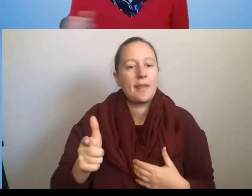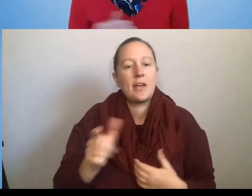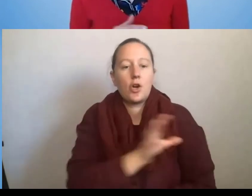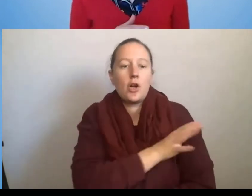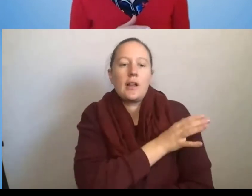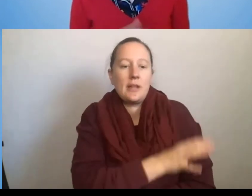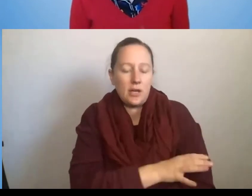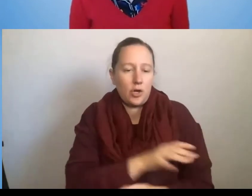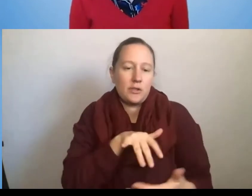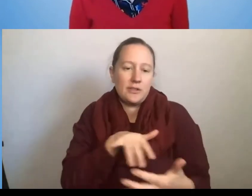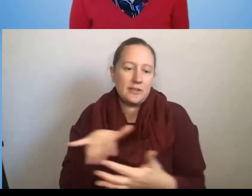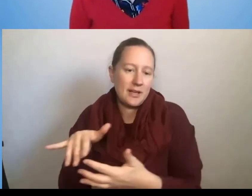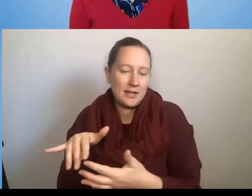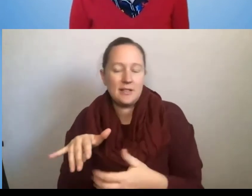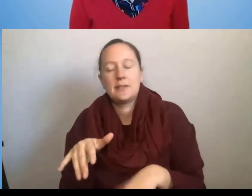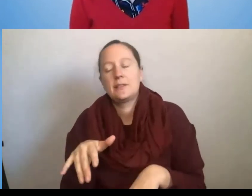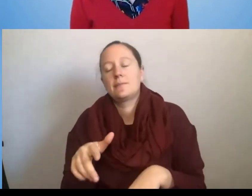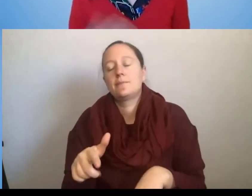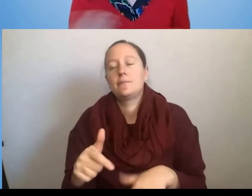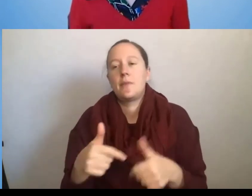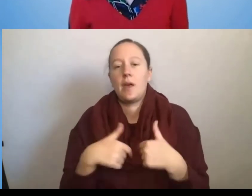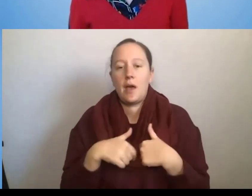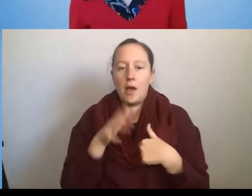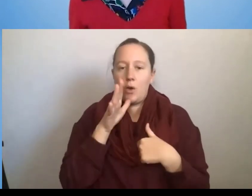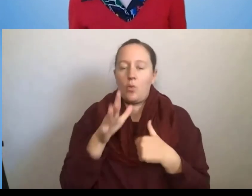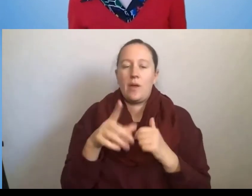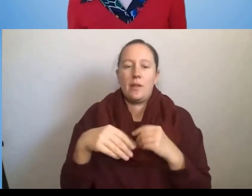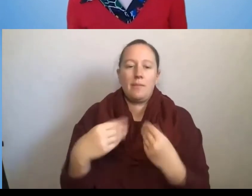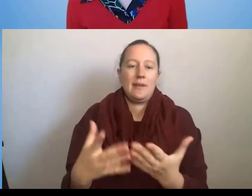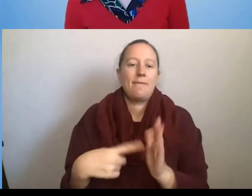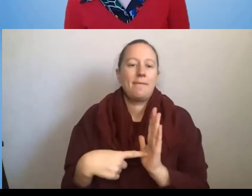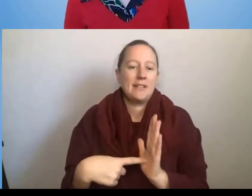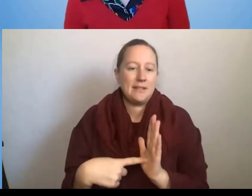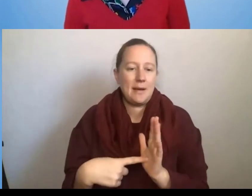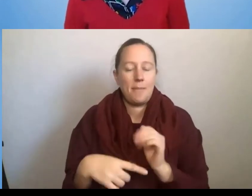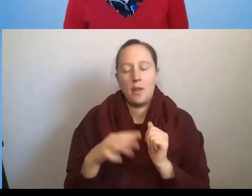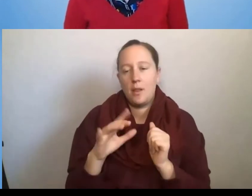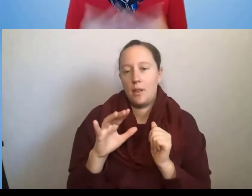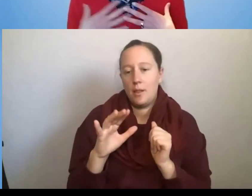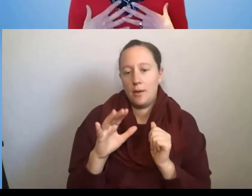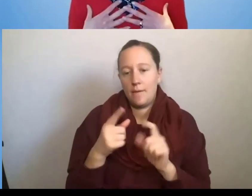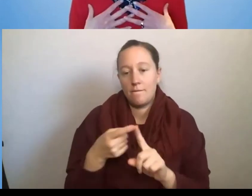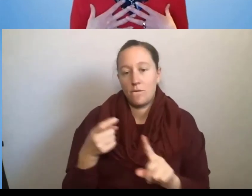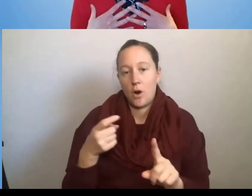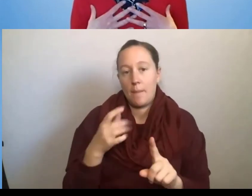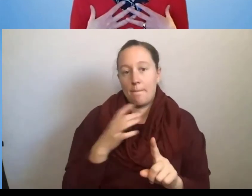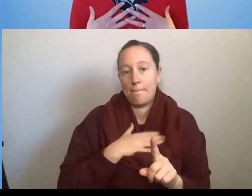And I'm going to utilize one example from my old Institute,